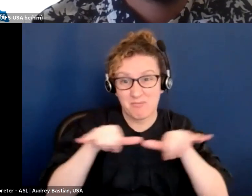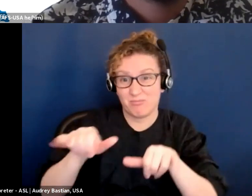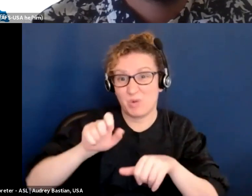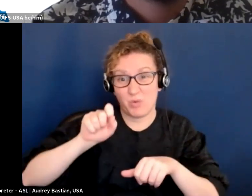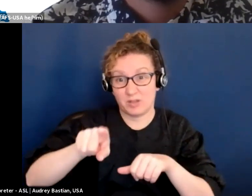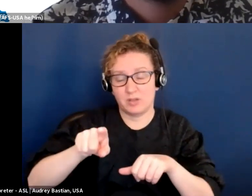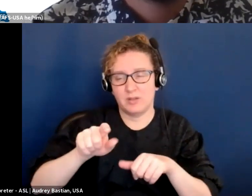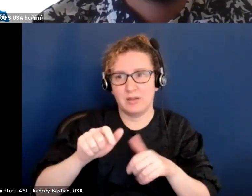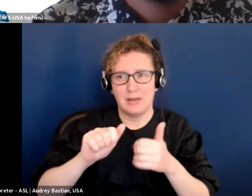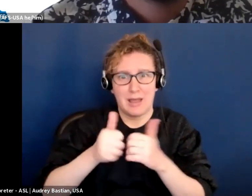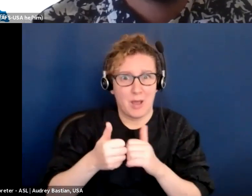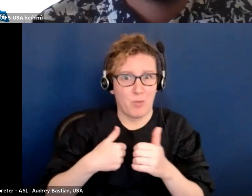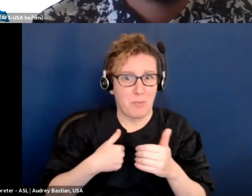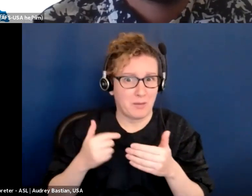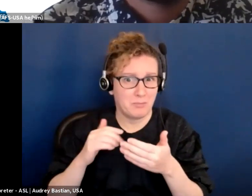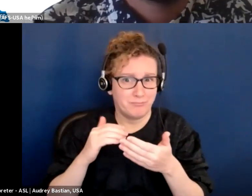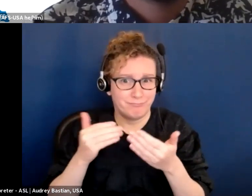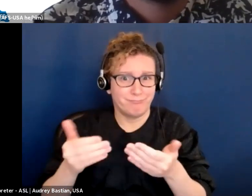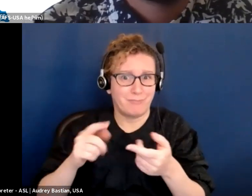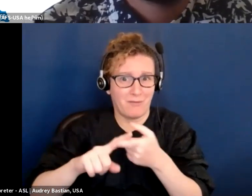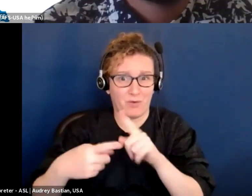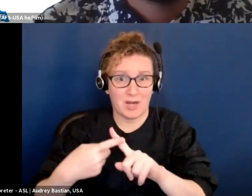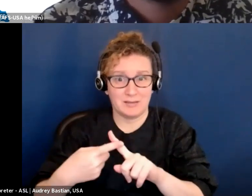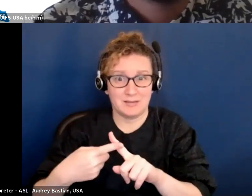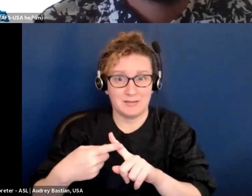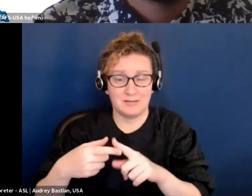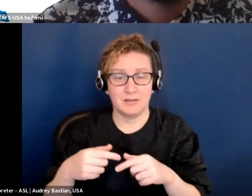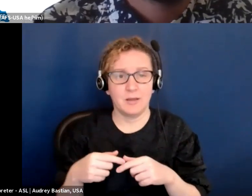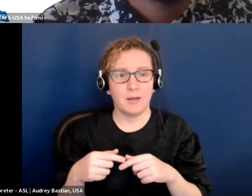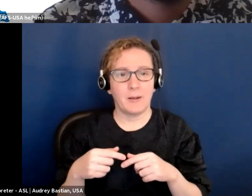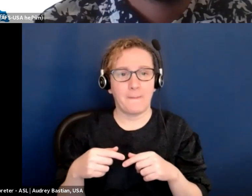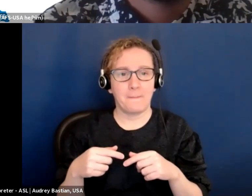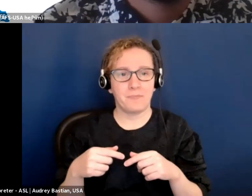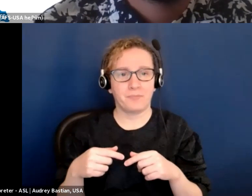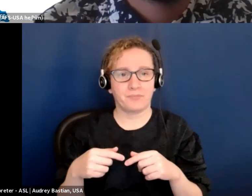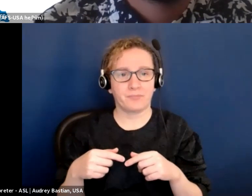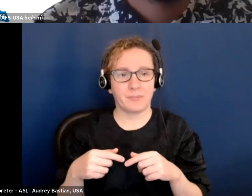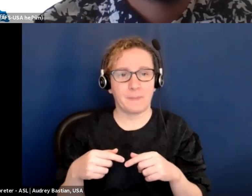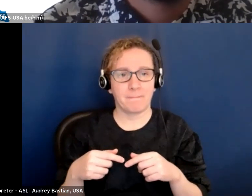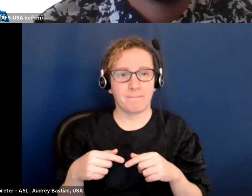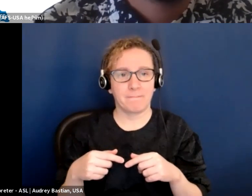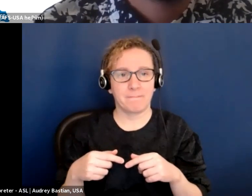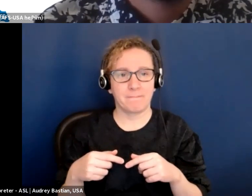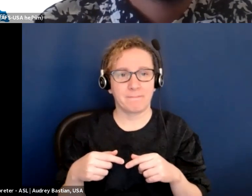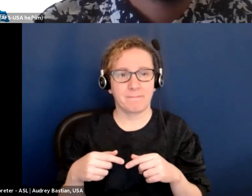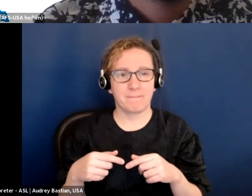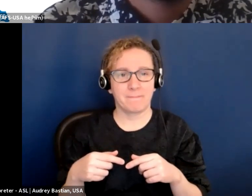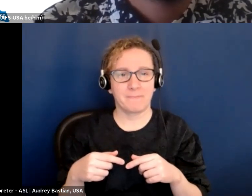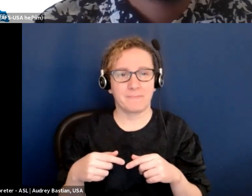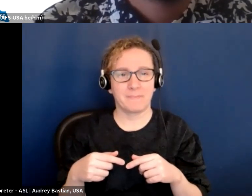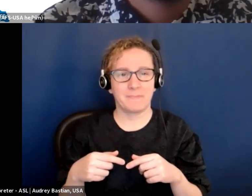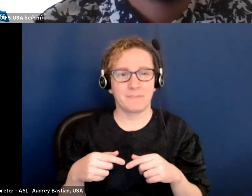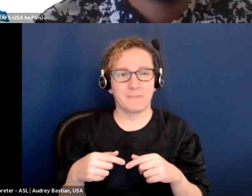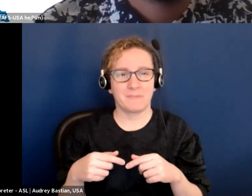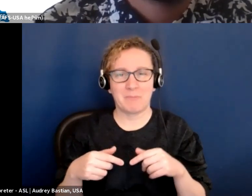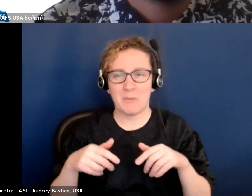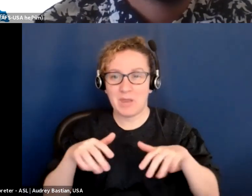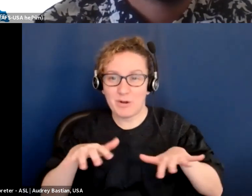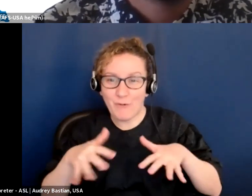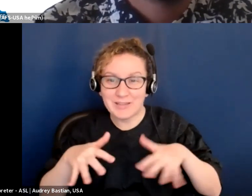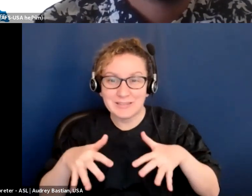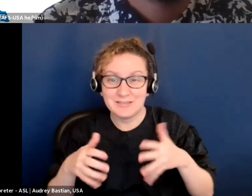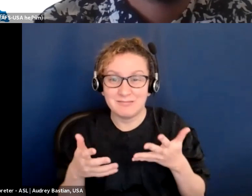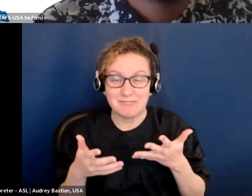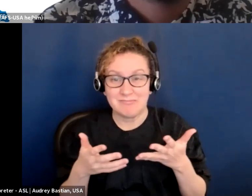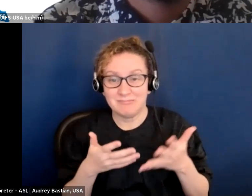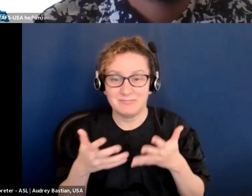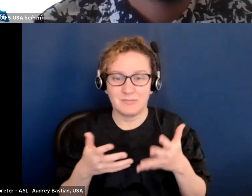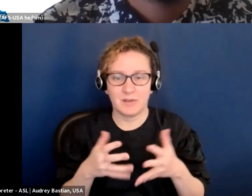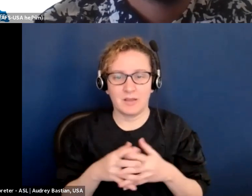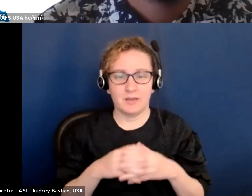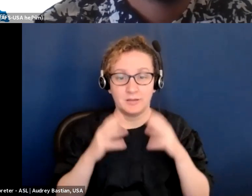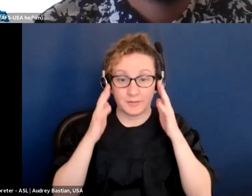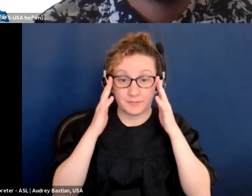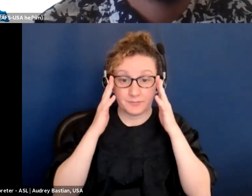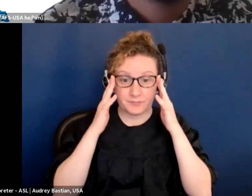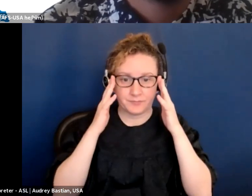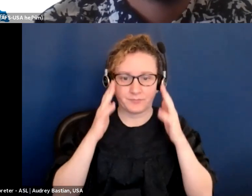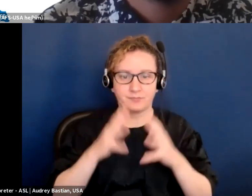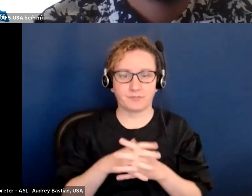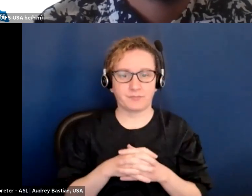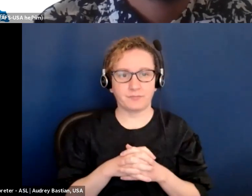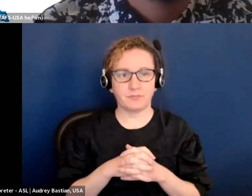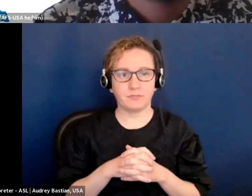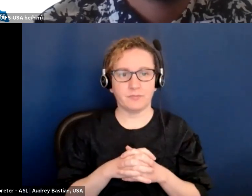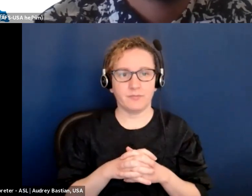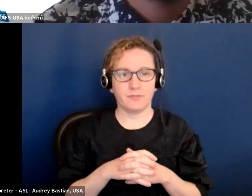how will I make friends. Some nervousness may come from the question. We do all we can